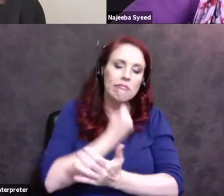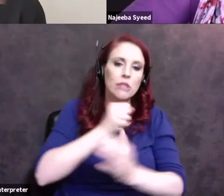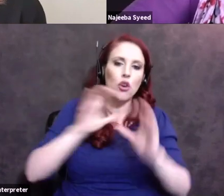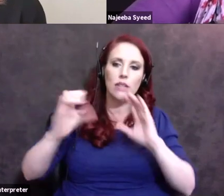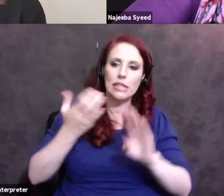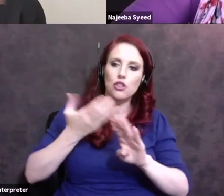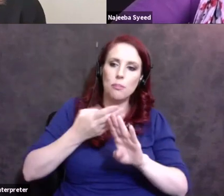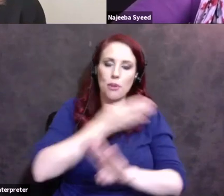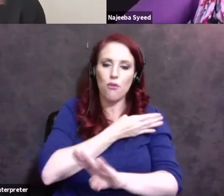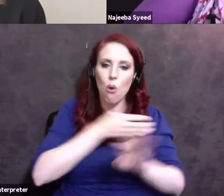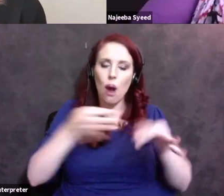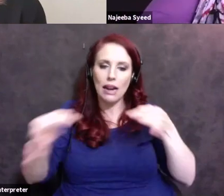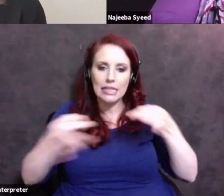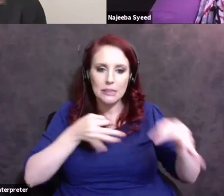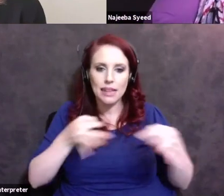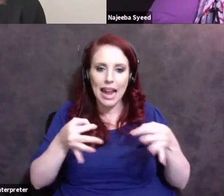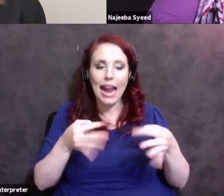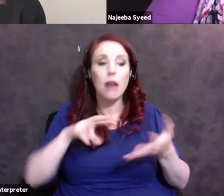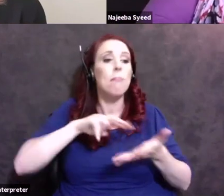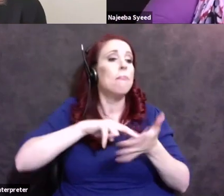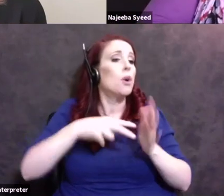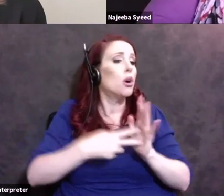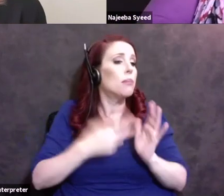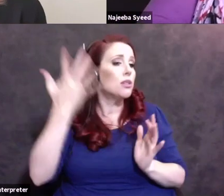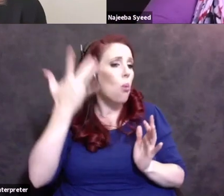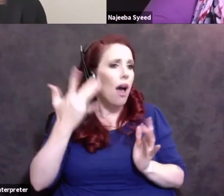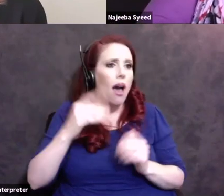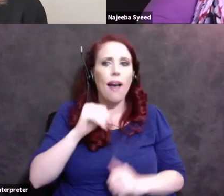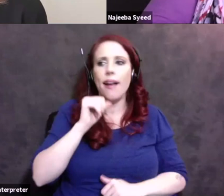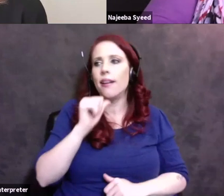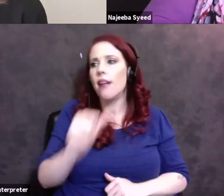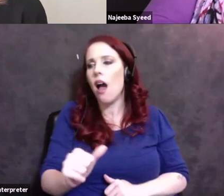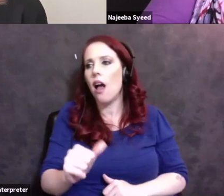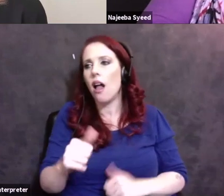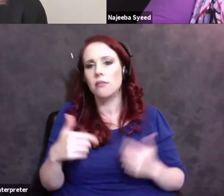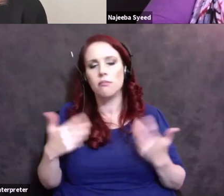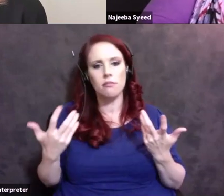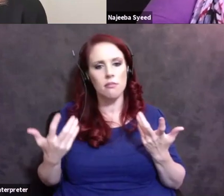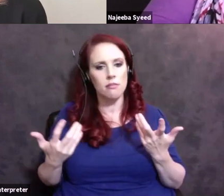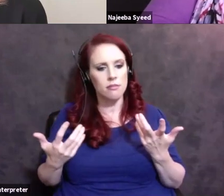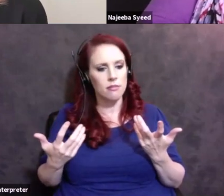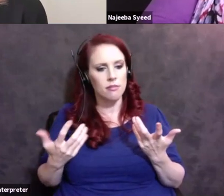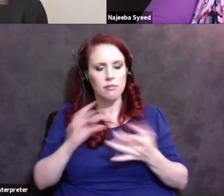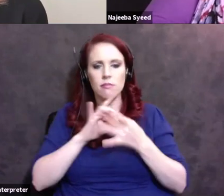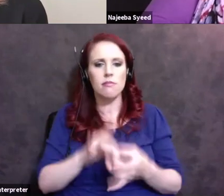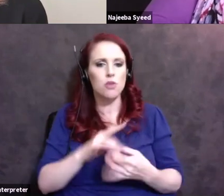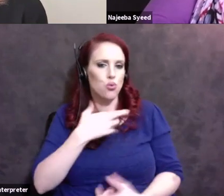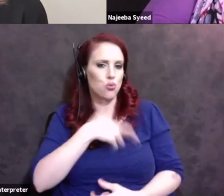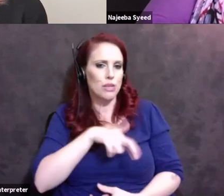explain that the purpose behind it is not it is around religious practice and religious